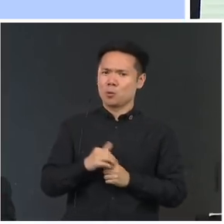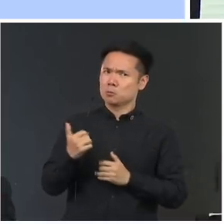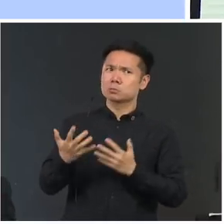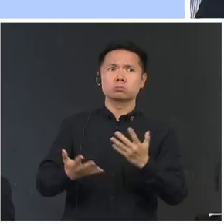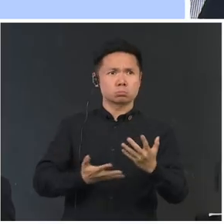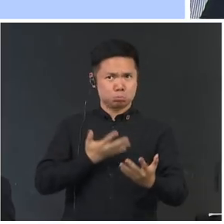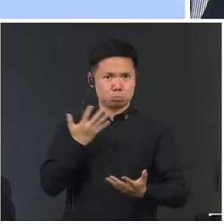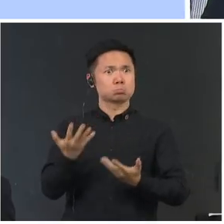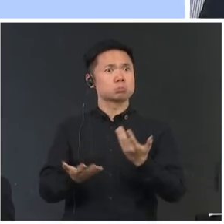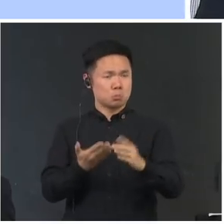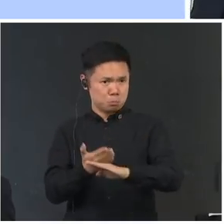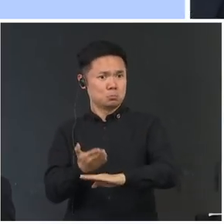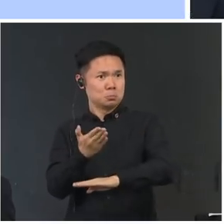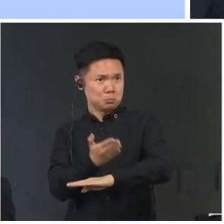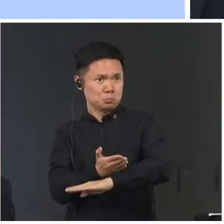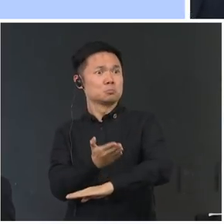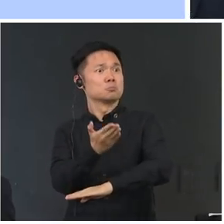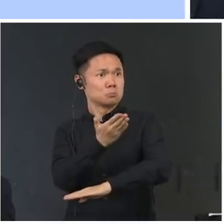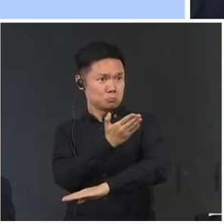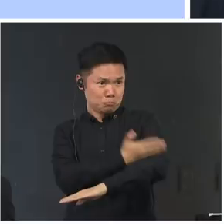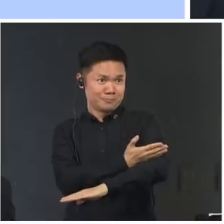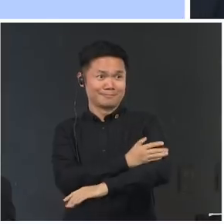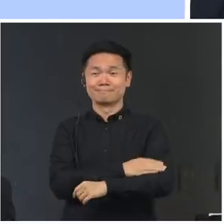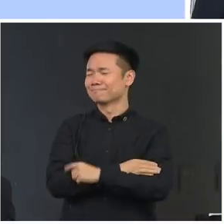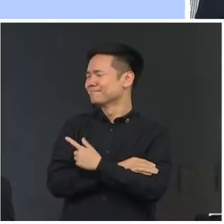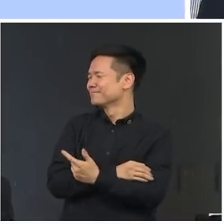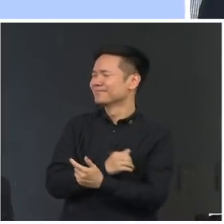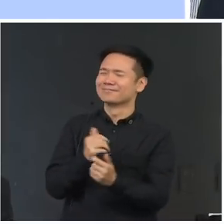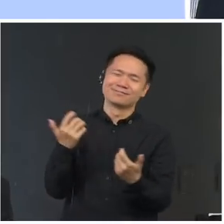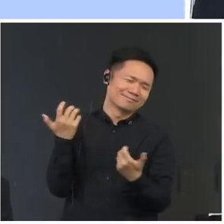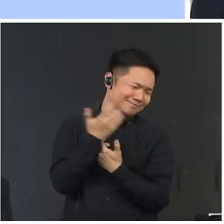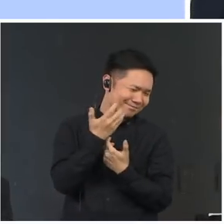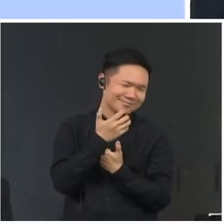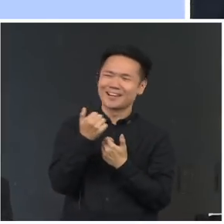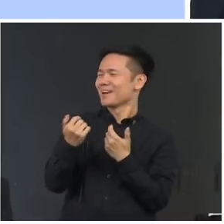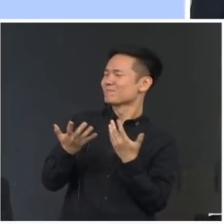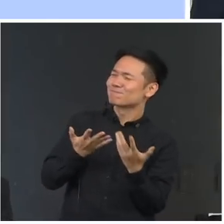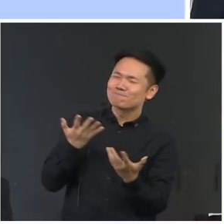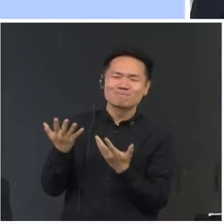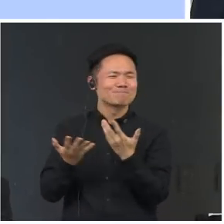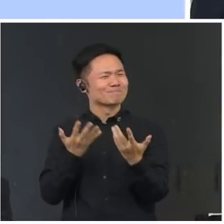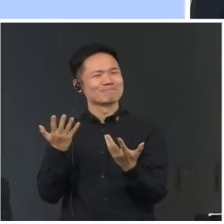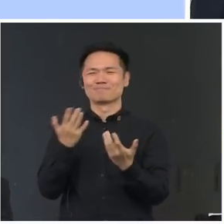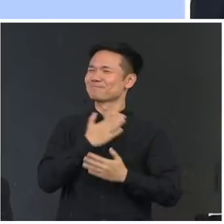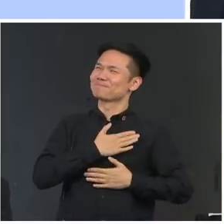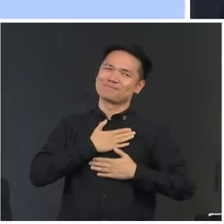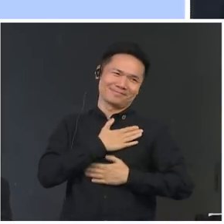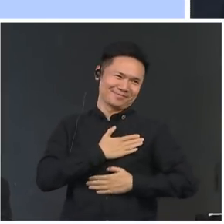language as well. Governor Hirai, we have known each